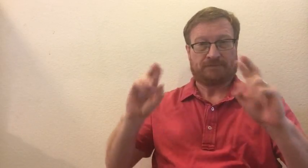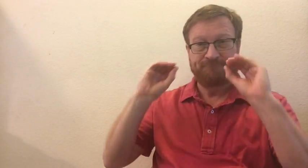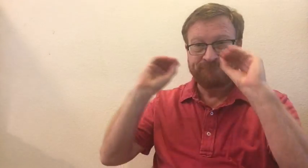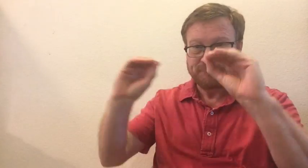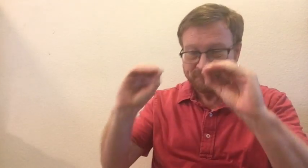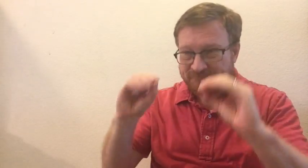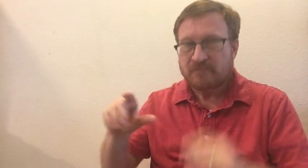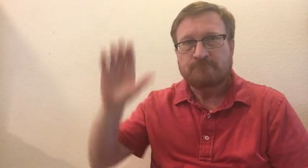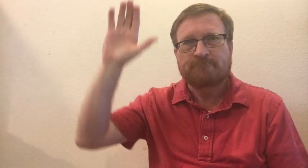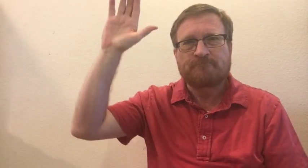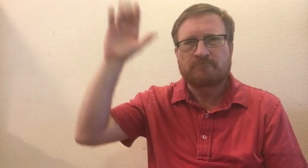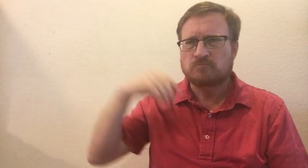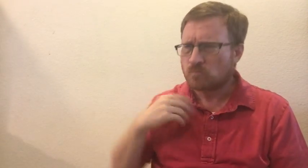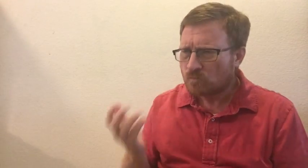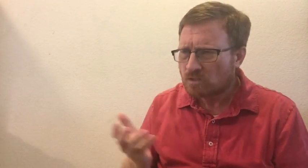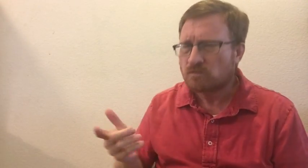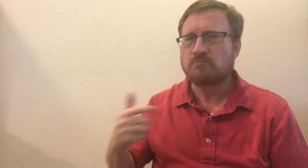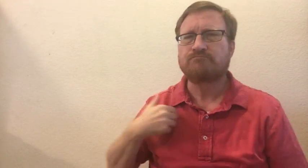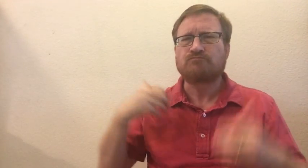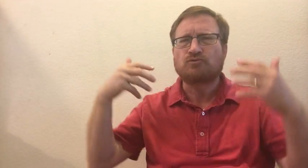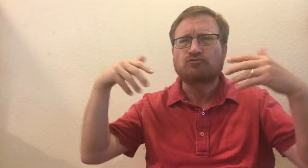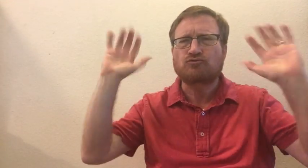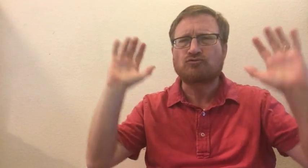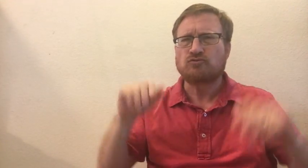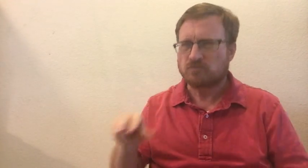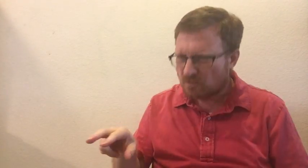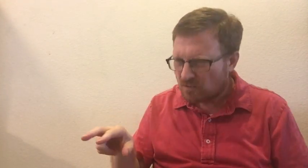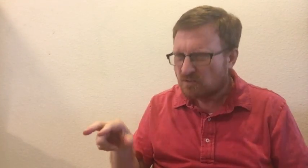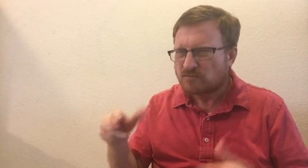And the student immediately has their hand raised as soon as